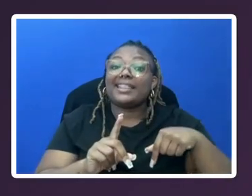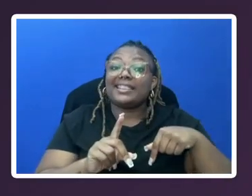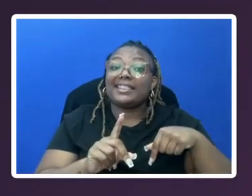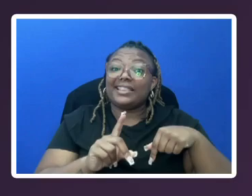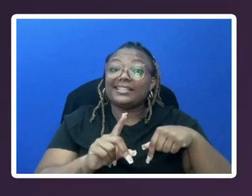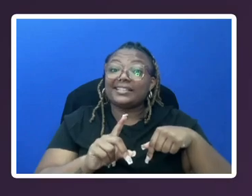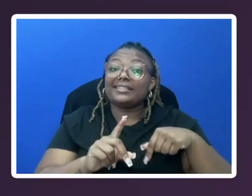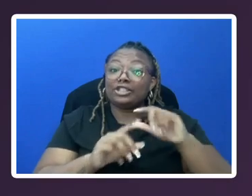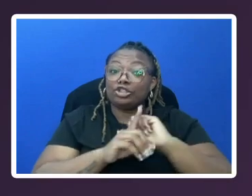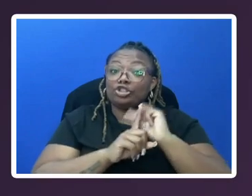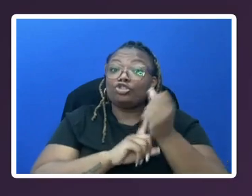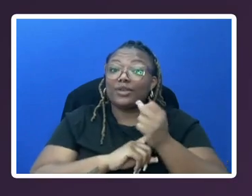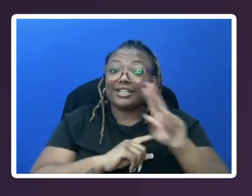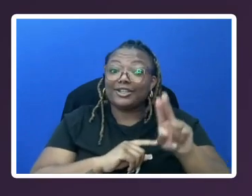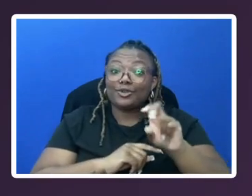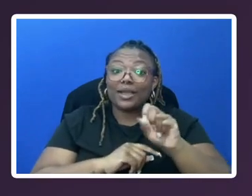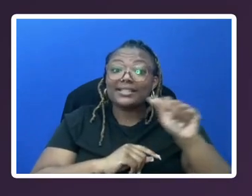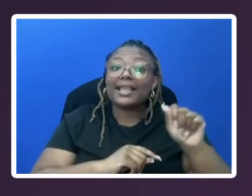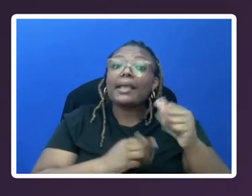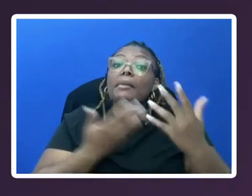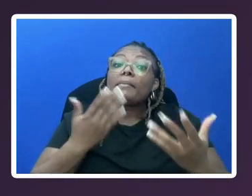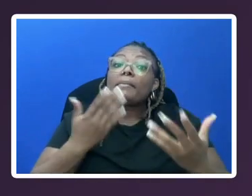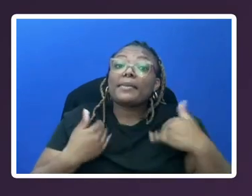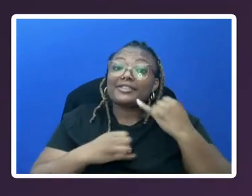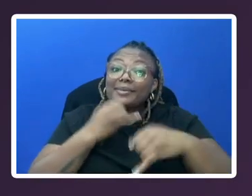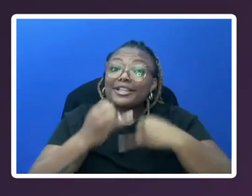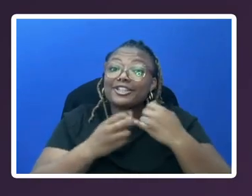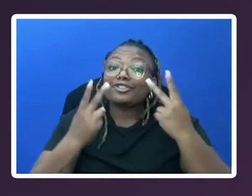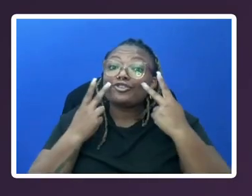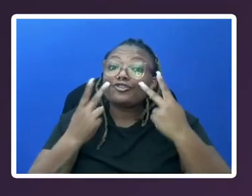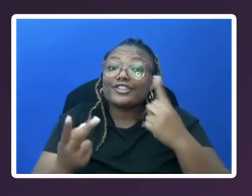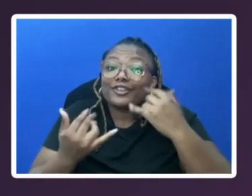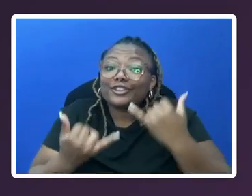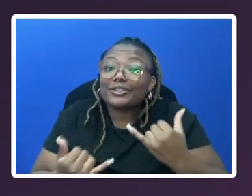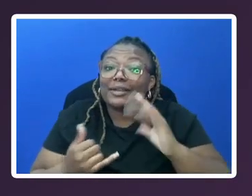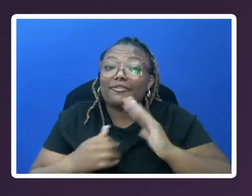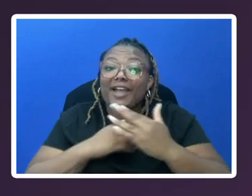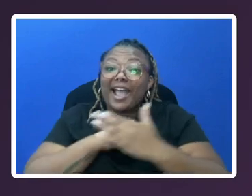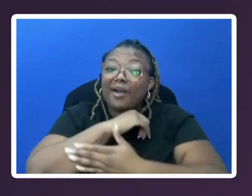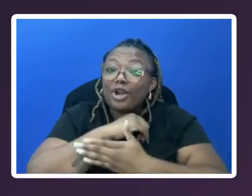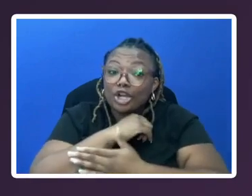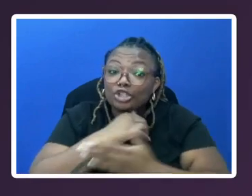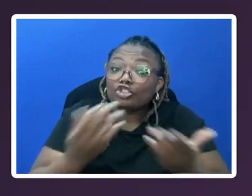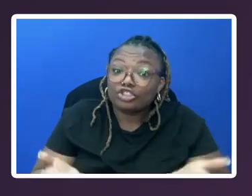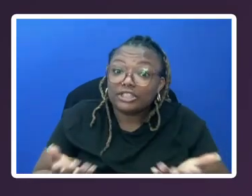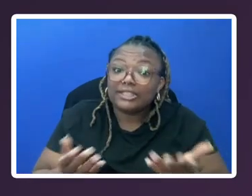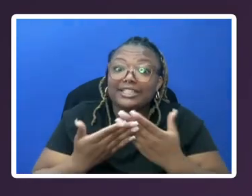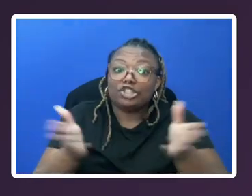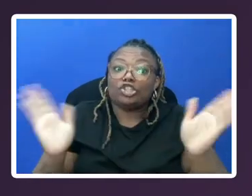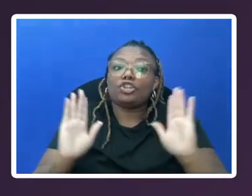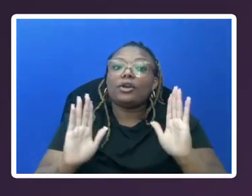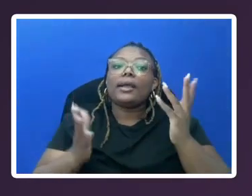international visitors today, but for our country. It might be tied in with our national identity,